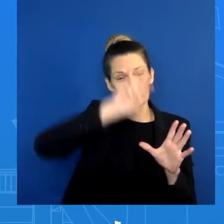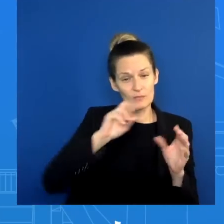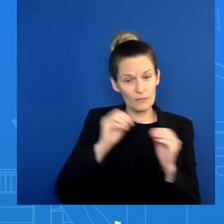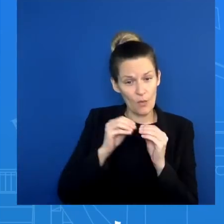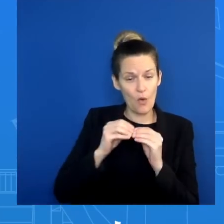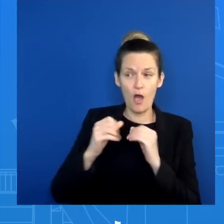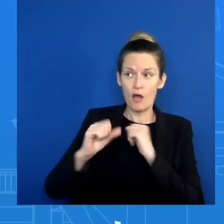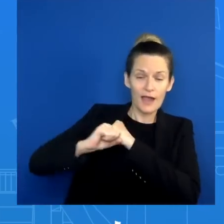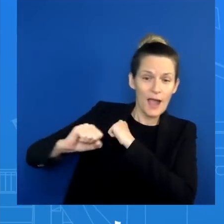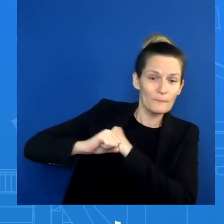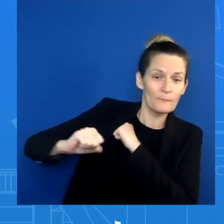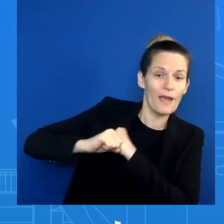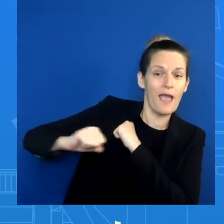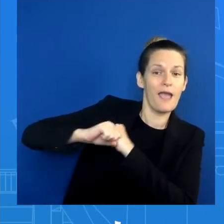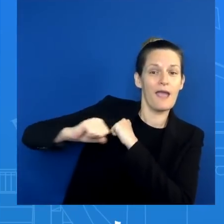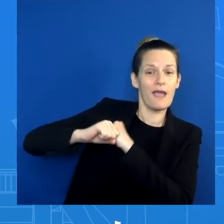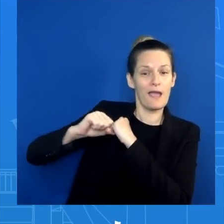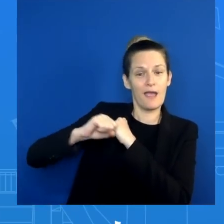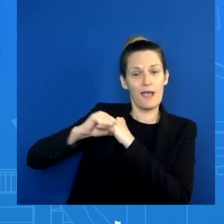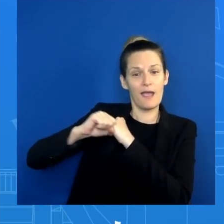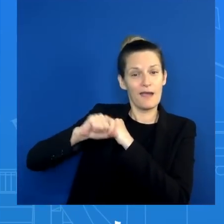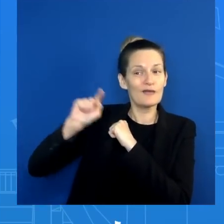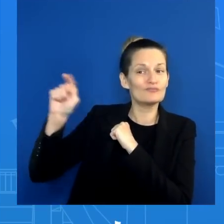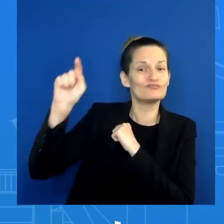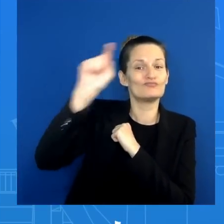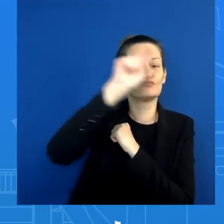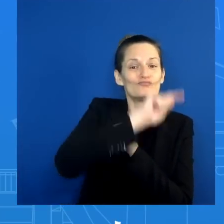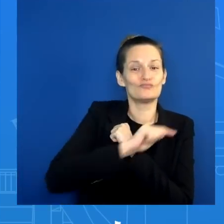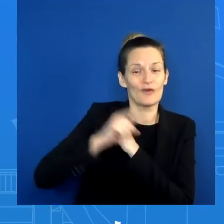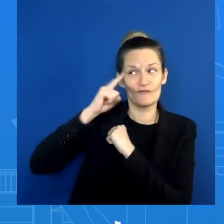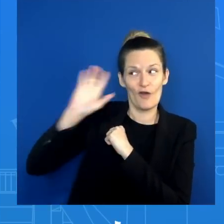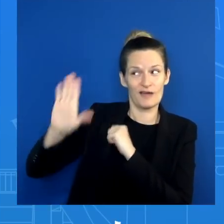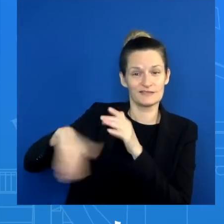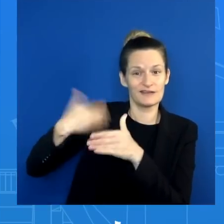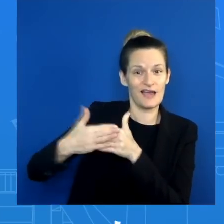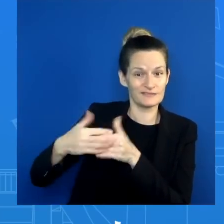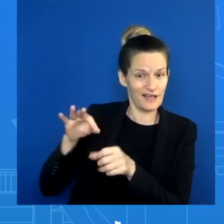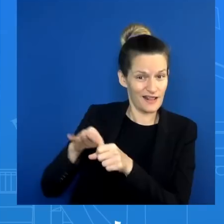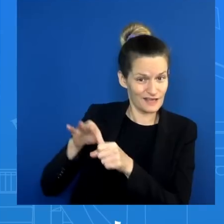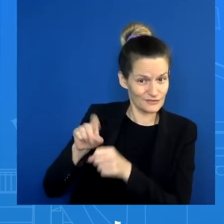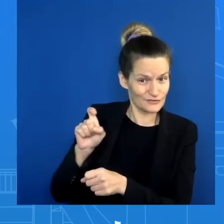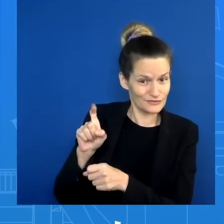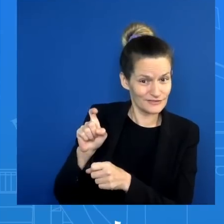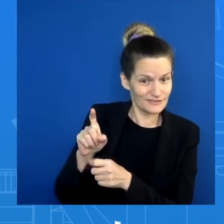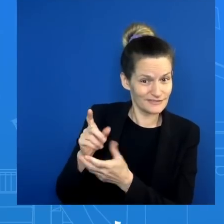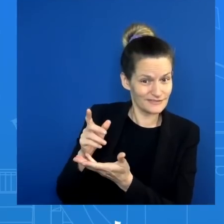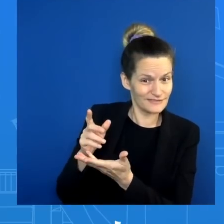And separately, what do you say to those candidates who don't want to campaign with him, given his low approval ratings or low popularity